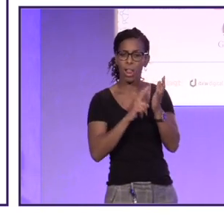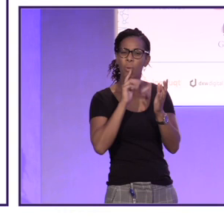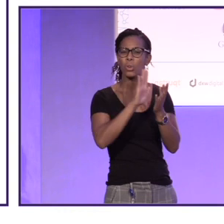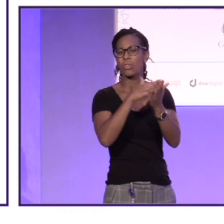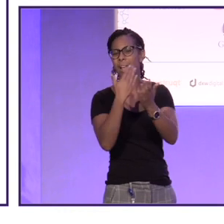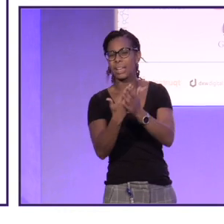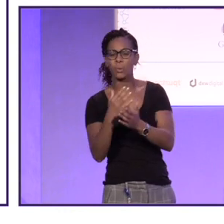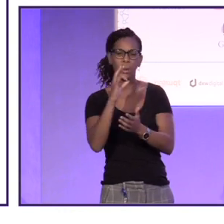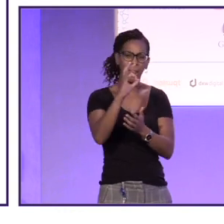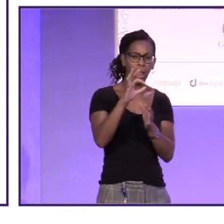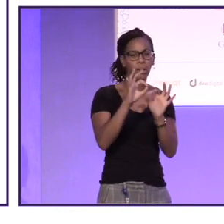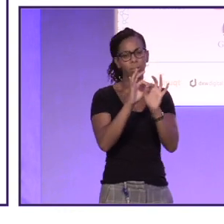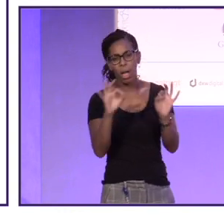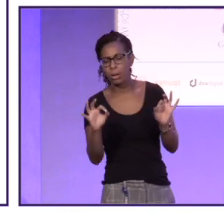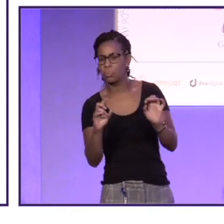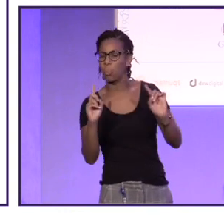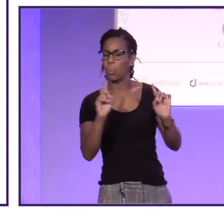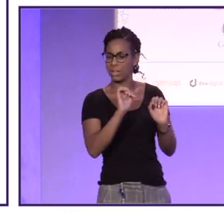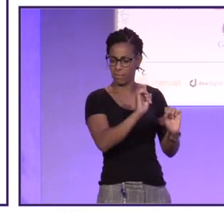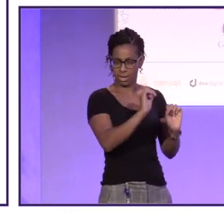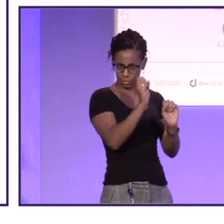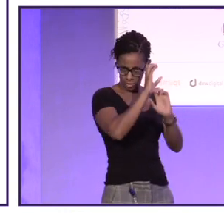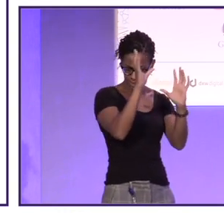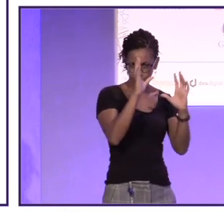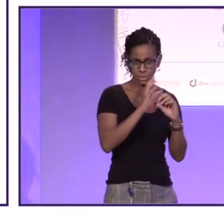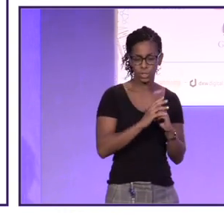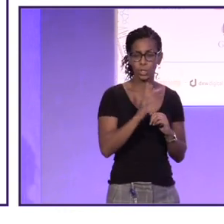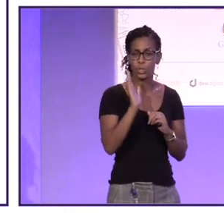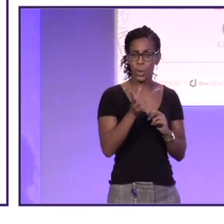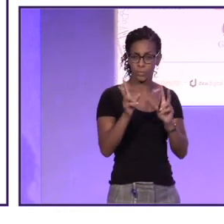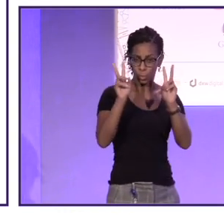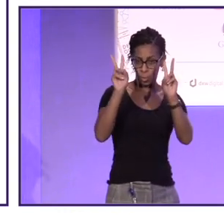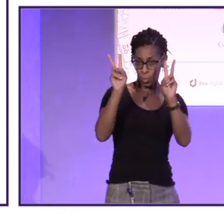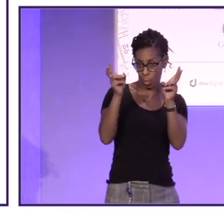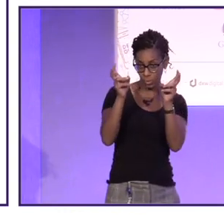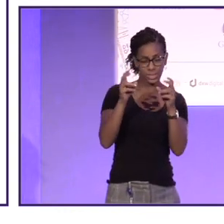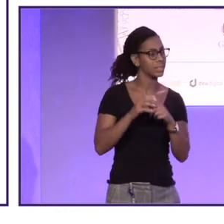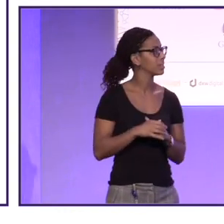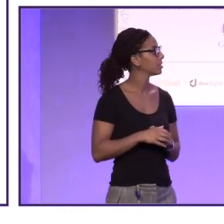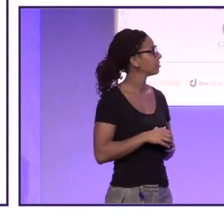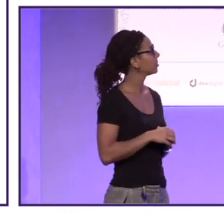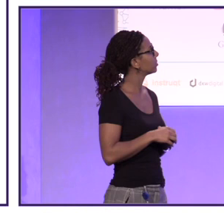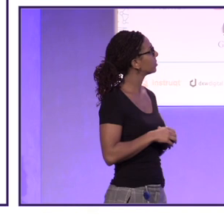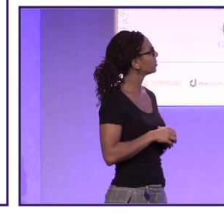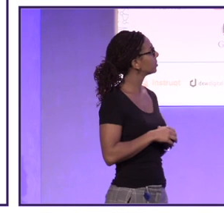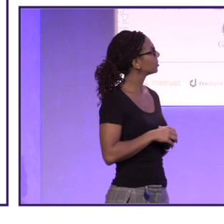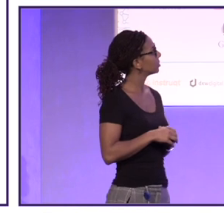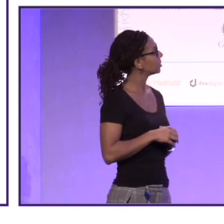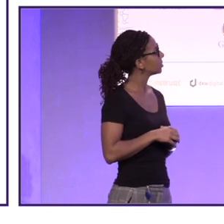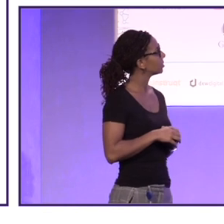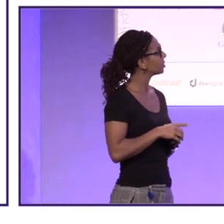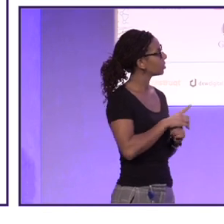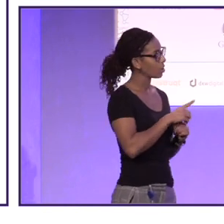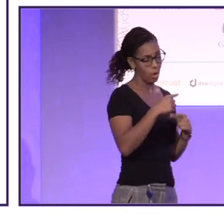or whatever the concept of nothing is, so you need to quote that. You're not allowed to have colons.